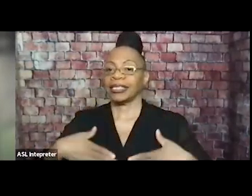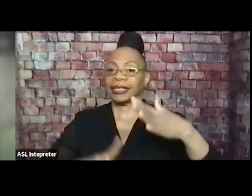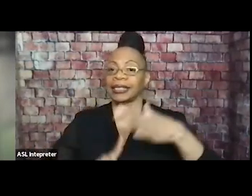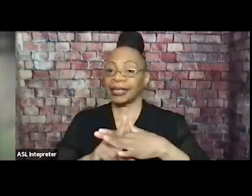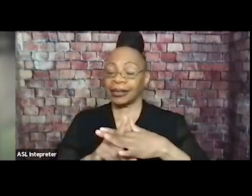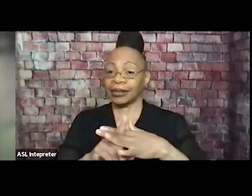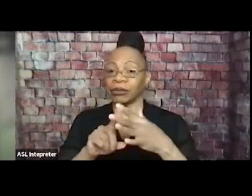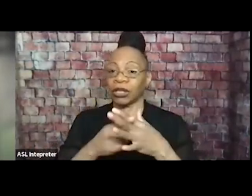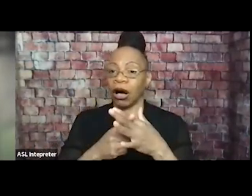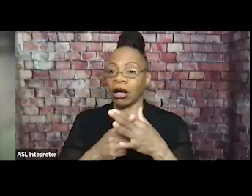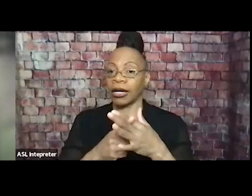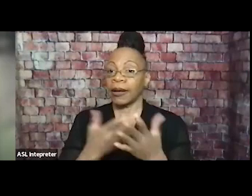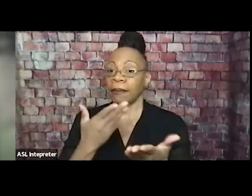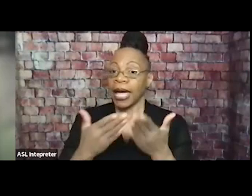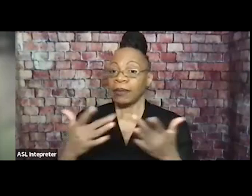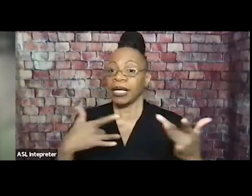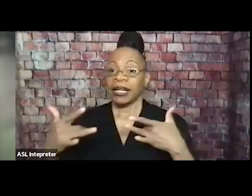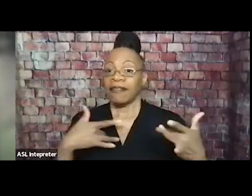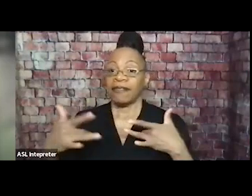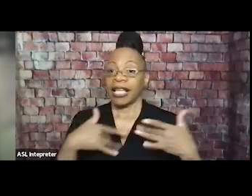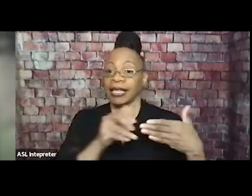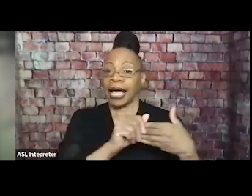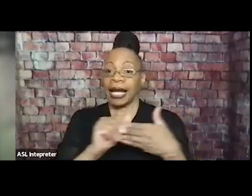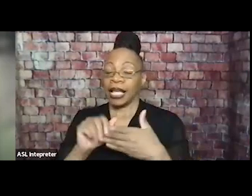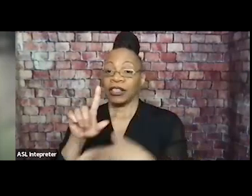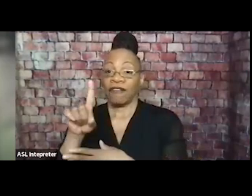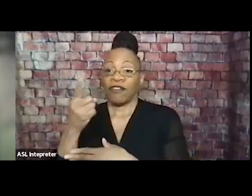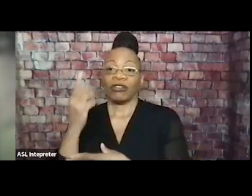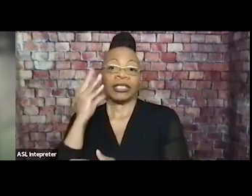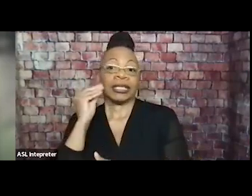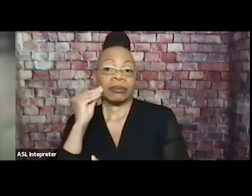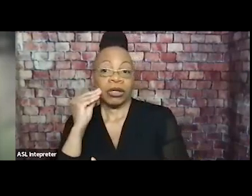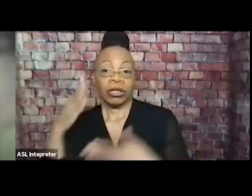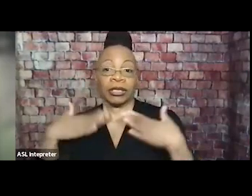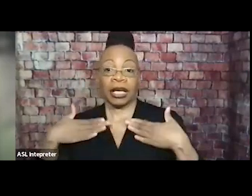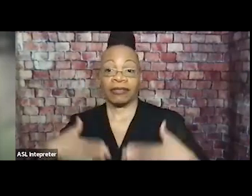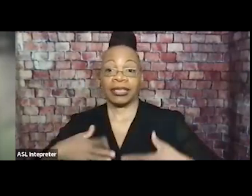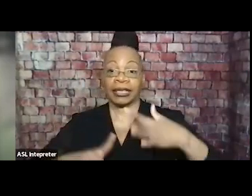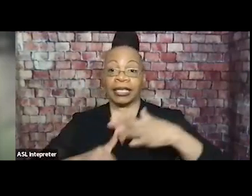that led to the first experience of symptoms, then that should be where you start